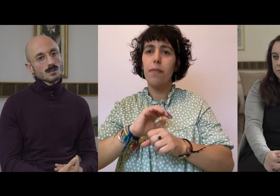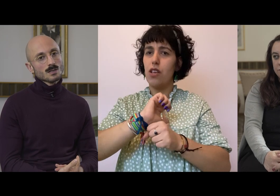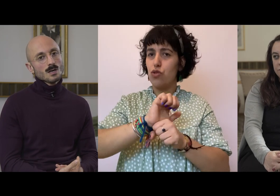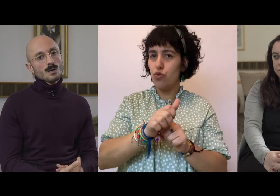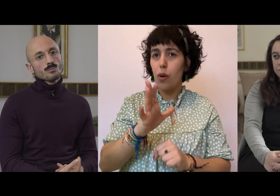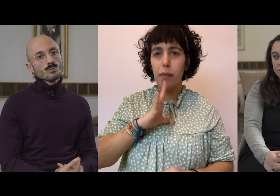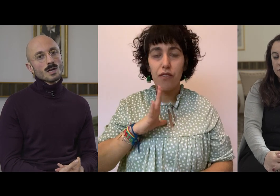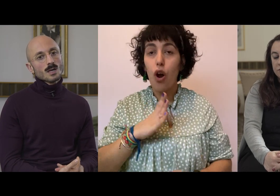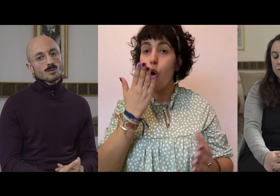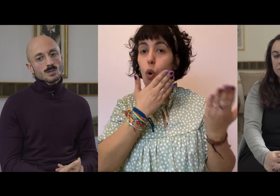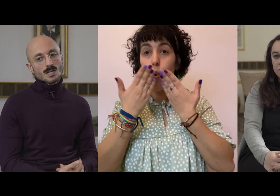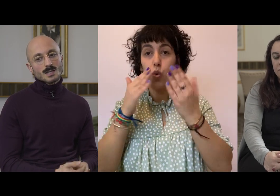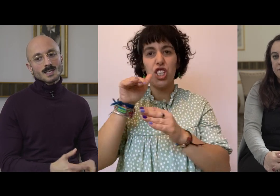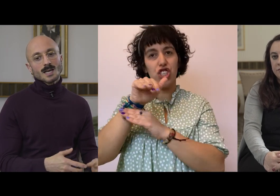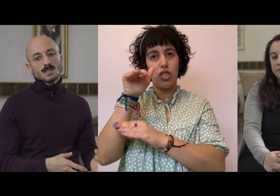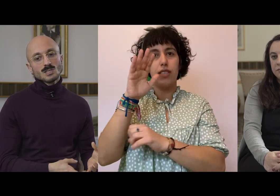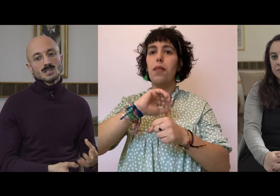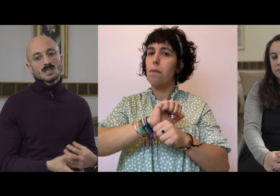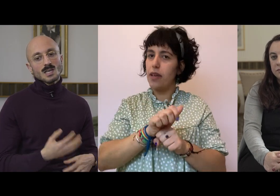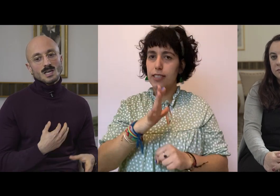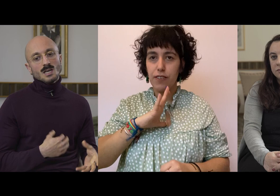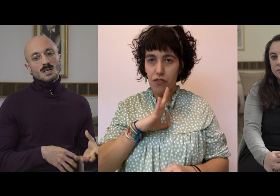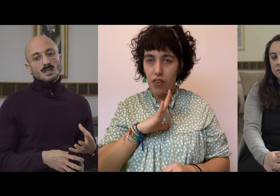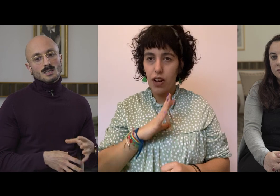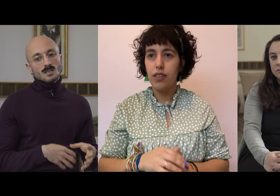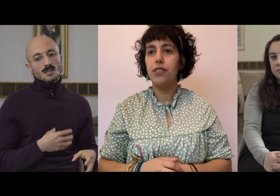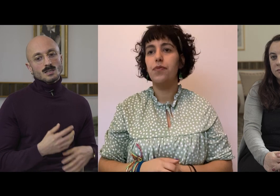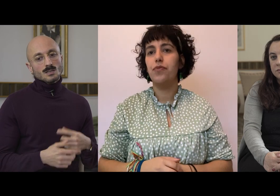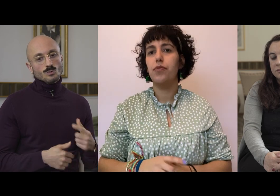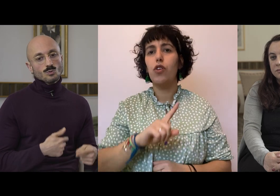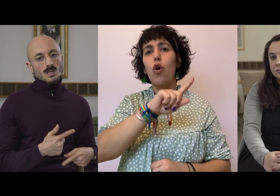Because of these, you become stronger within yourself.